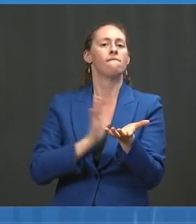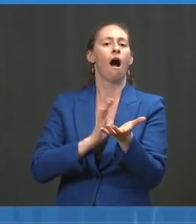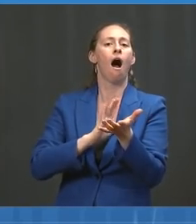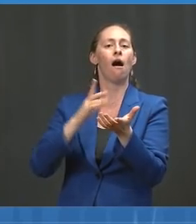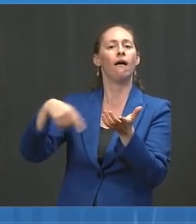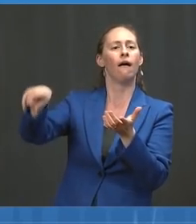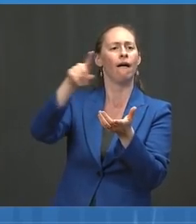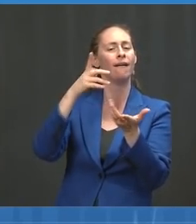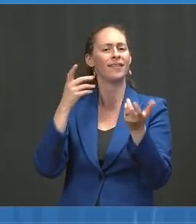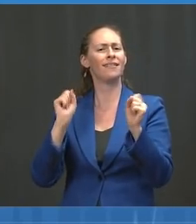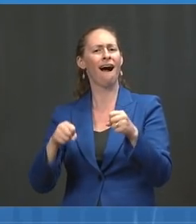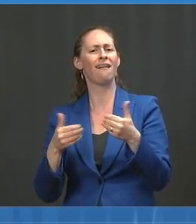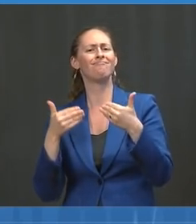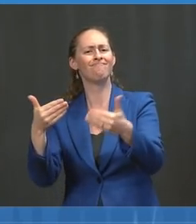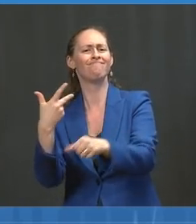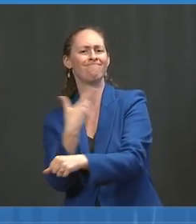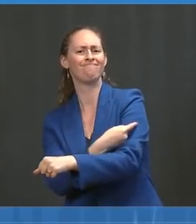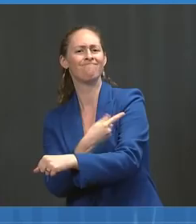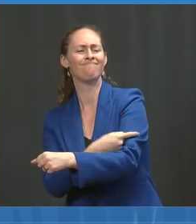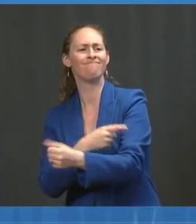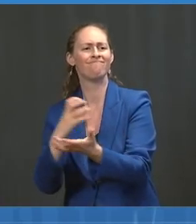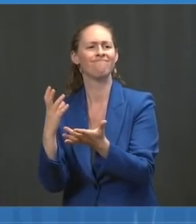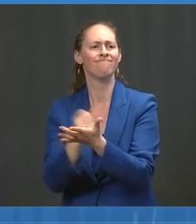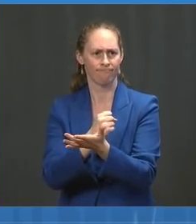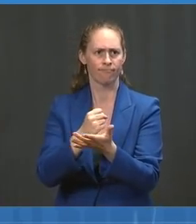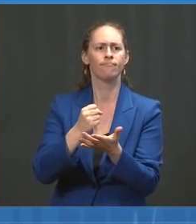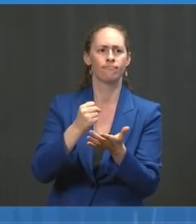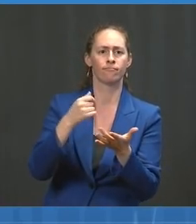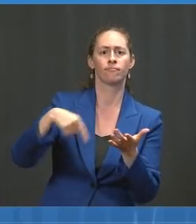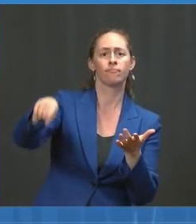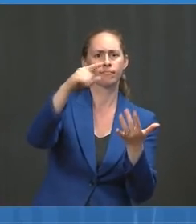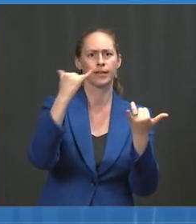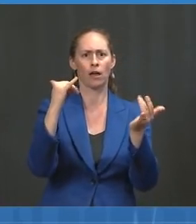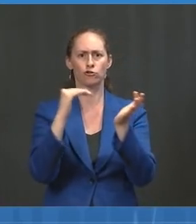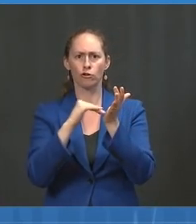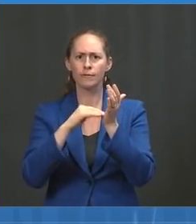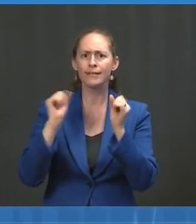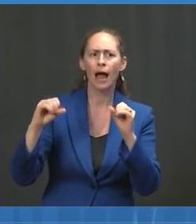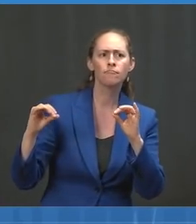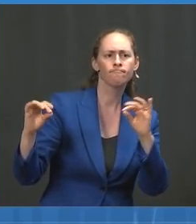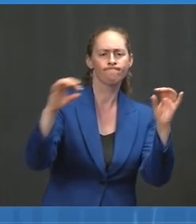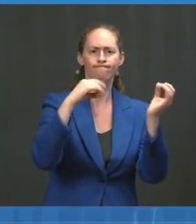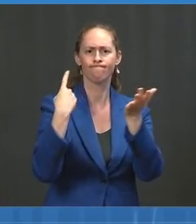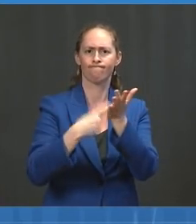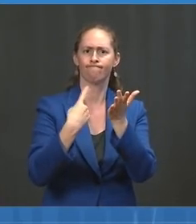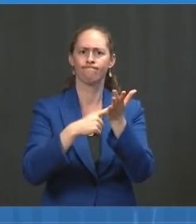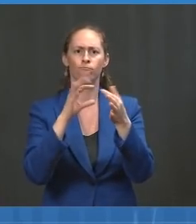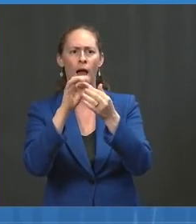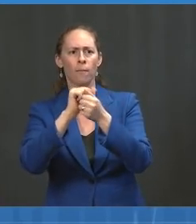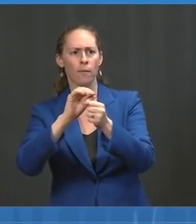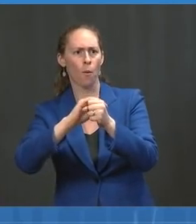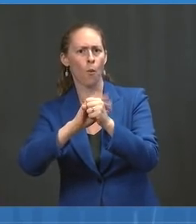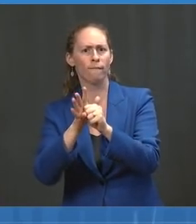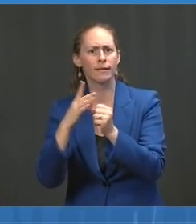clinicians are talking to their patients about vaccination, recognizing that they are among the most powerful voices in helping people understand